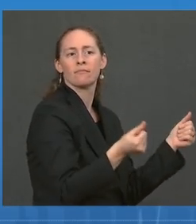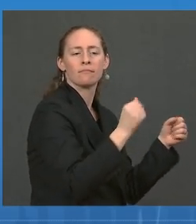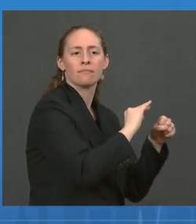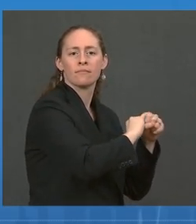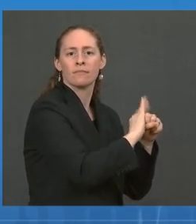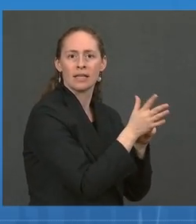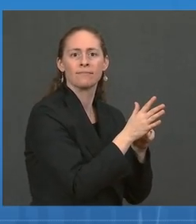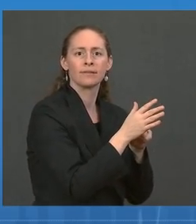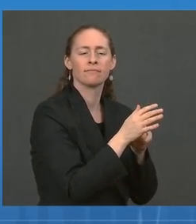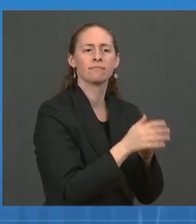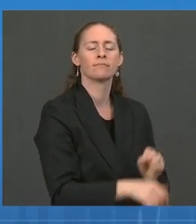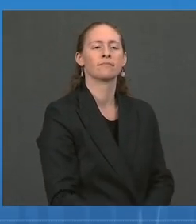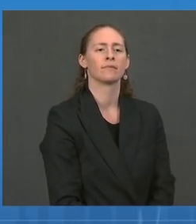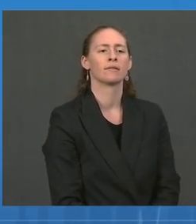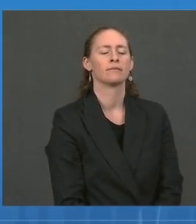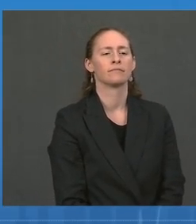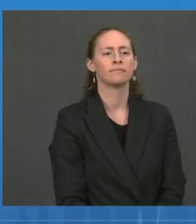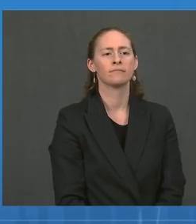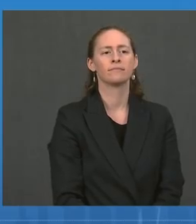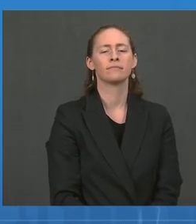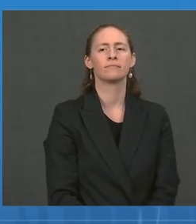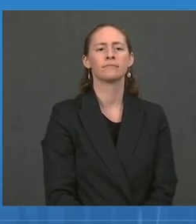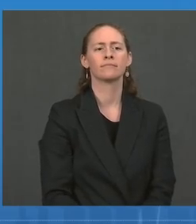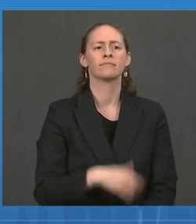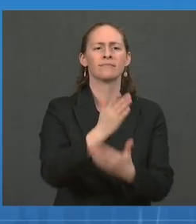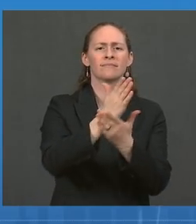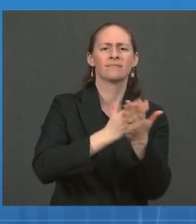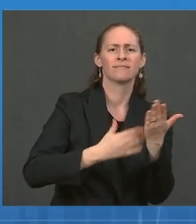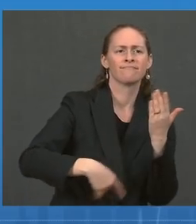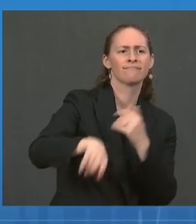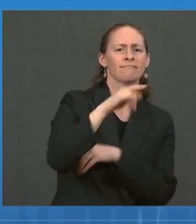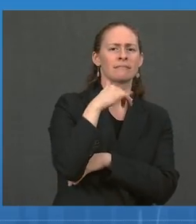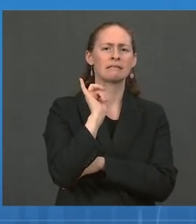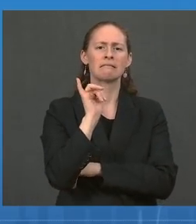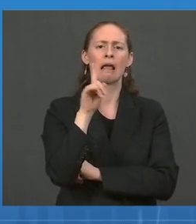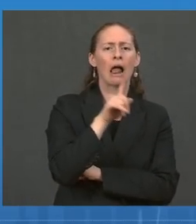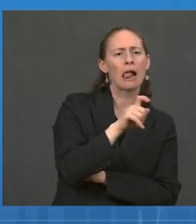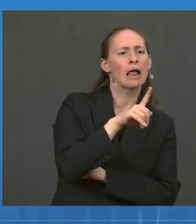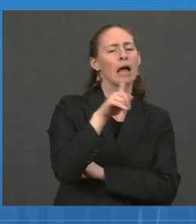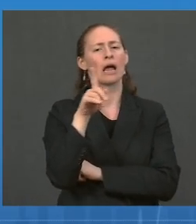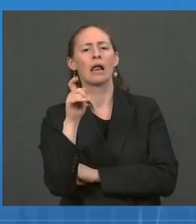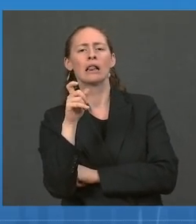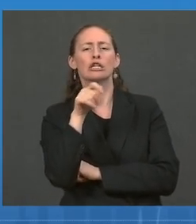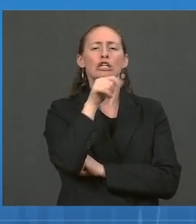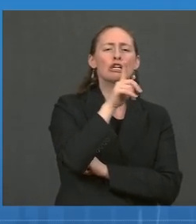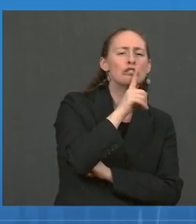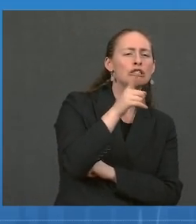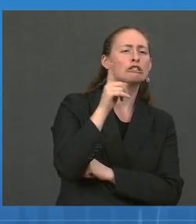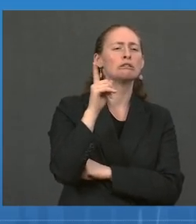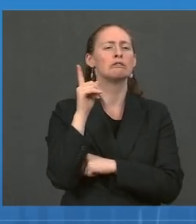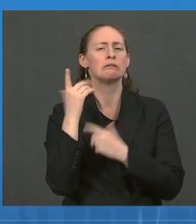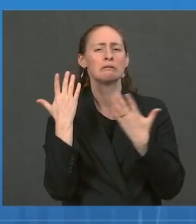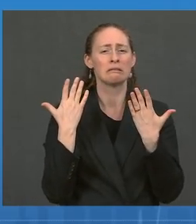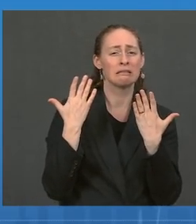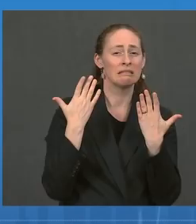who are still deciding -- right? -- and are now wondering about booster, that we continue to reach them where they are.